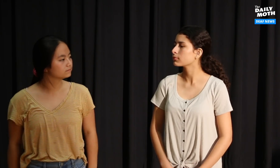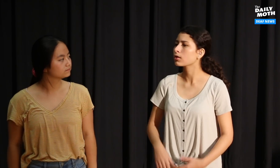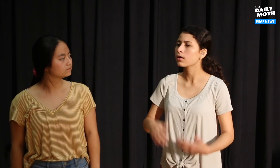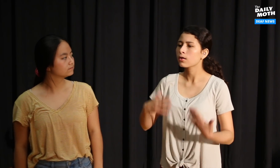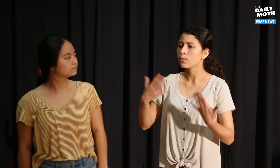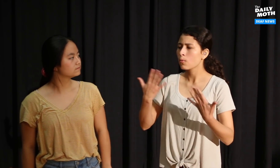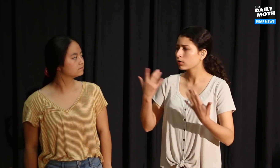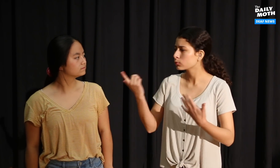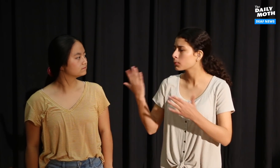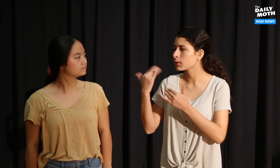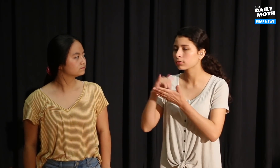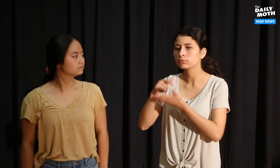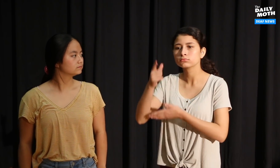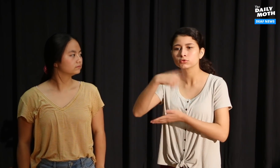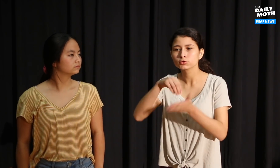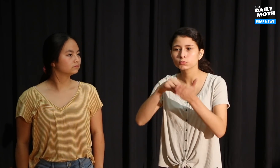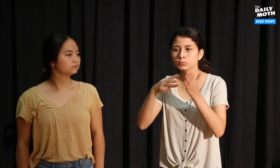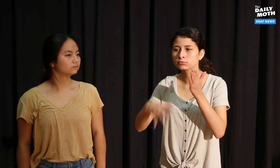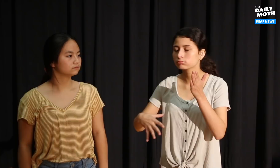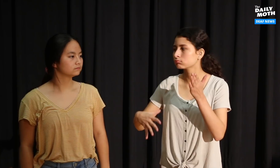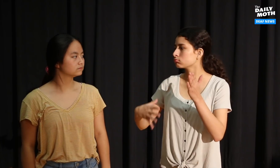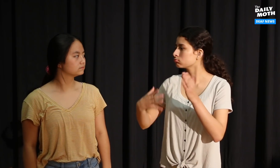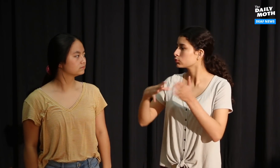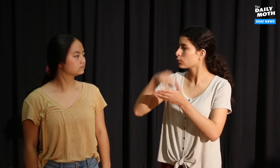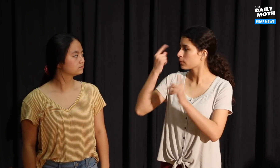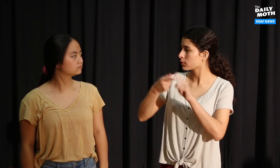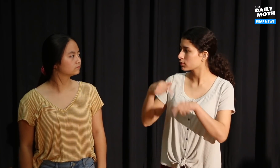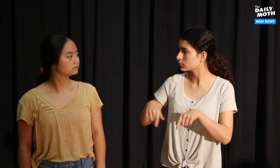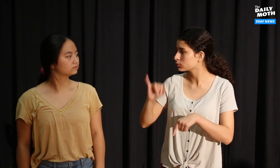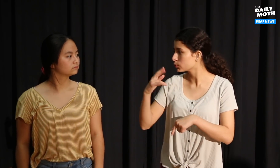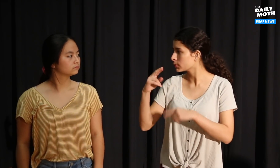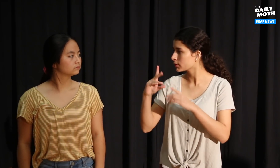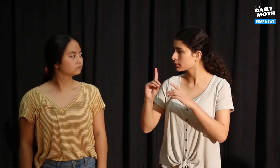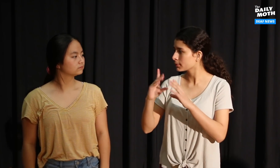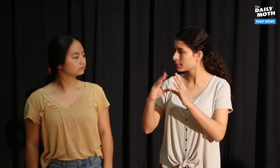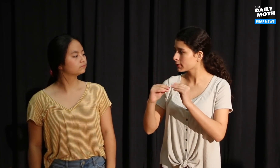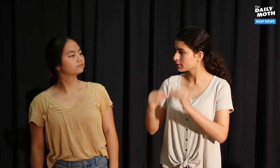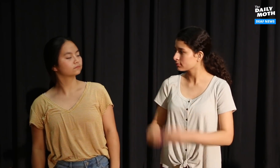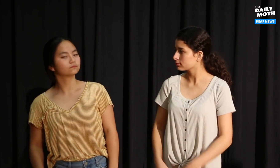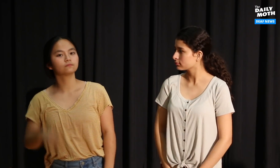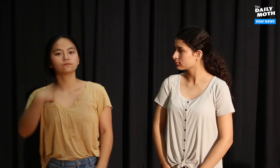What do you hope that other students will learn from this Jr. NAD conference?